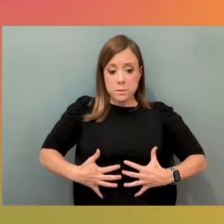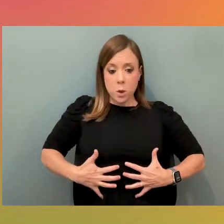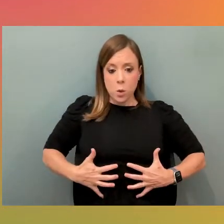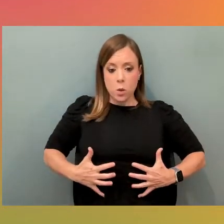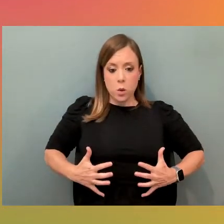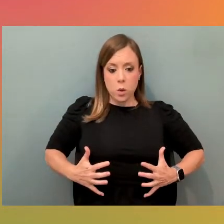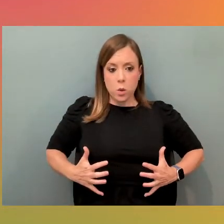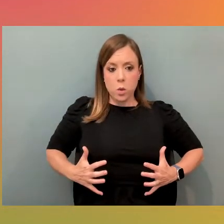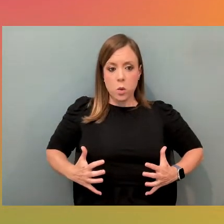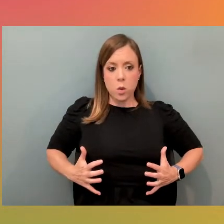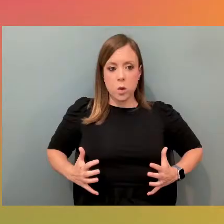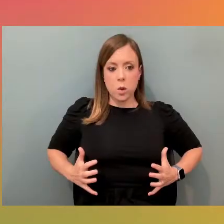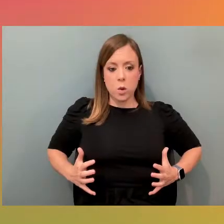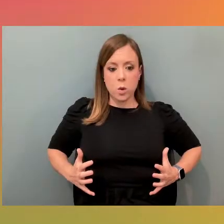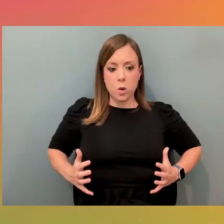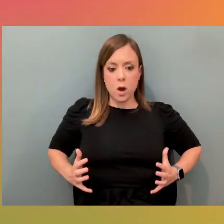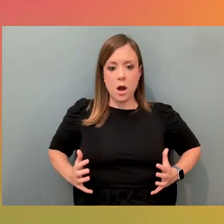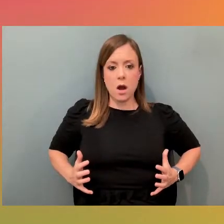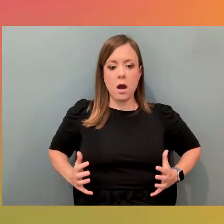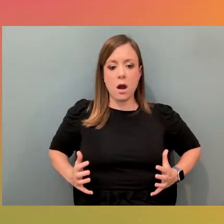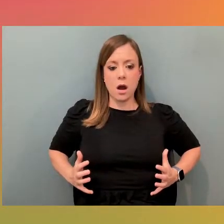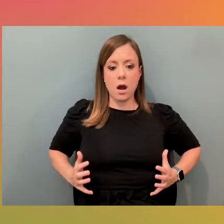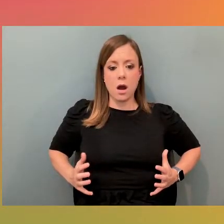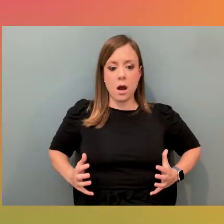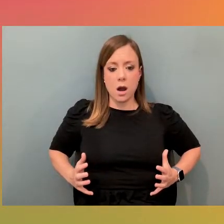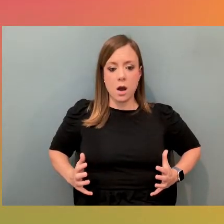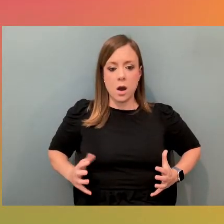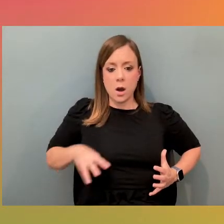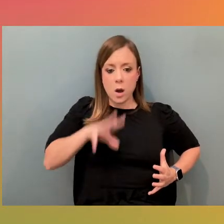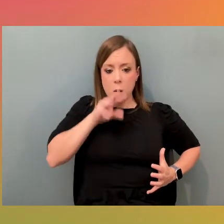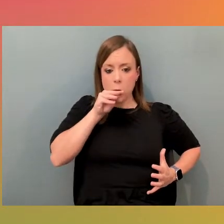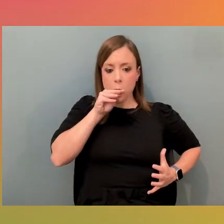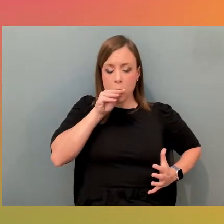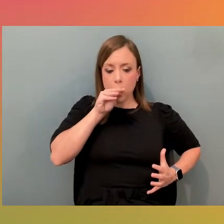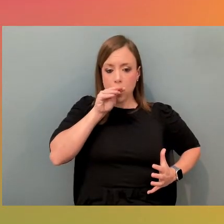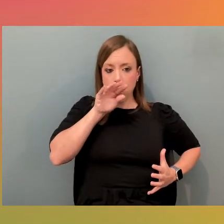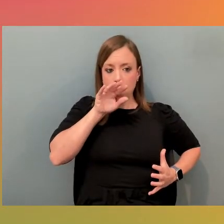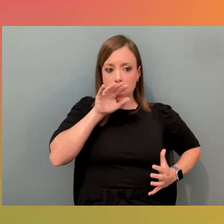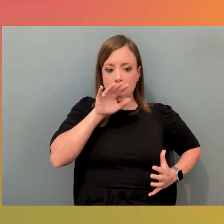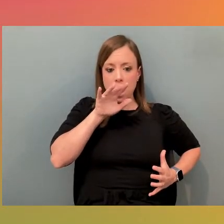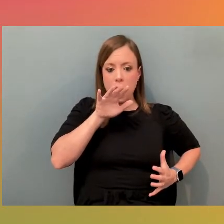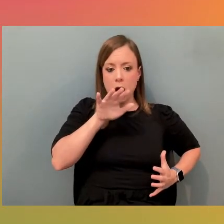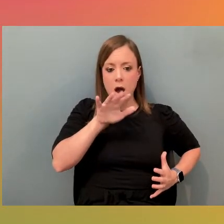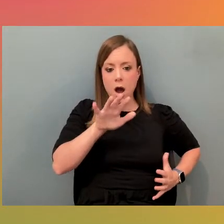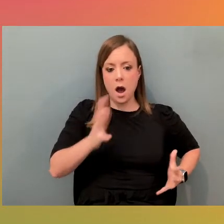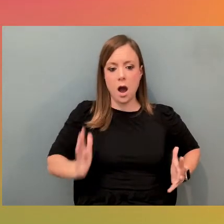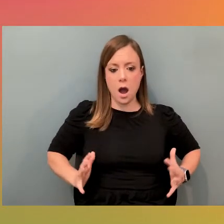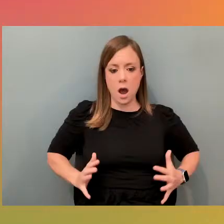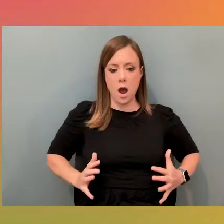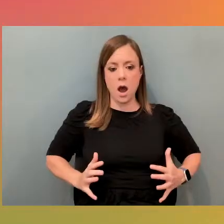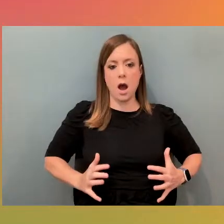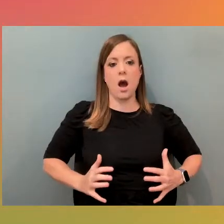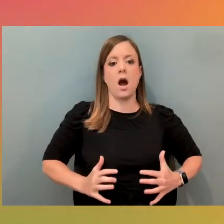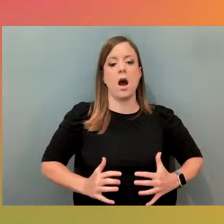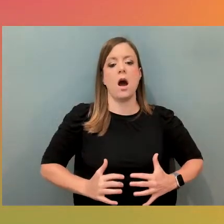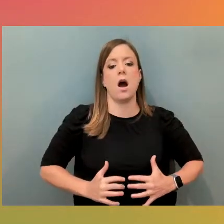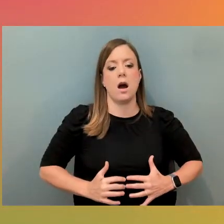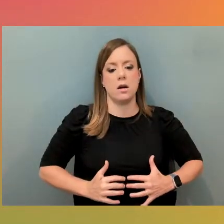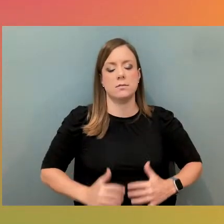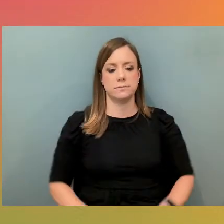ONE MORE BREATH IN.